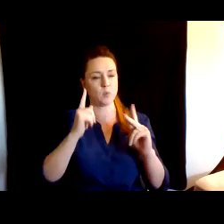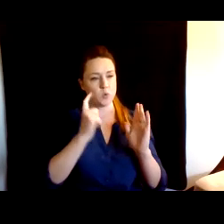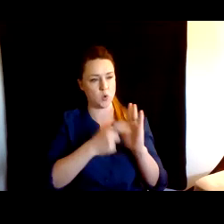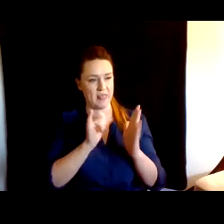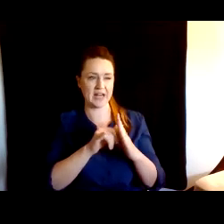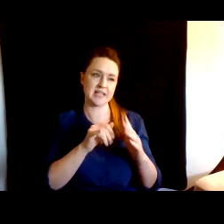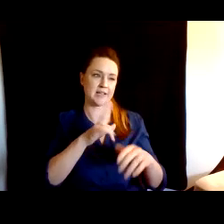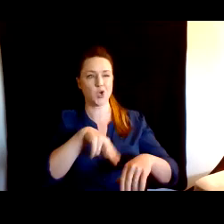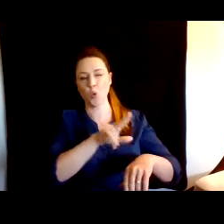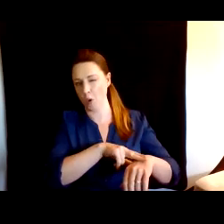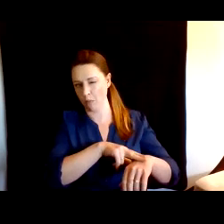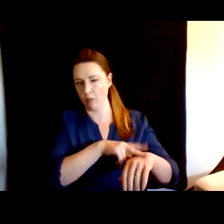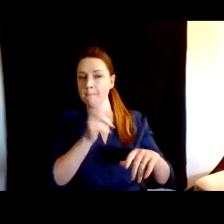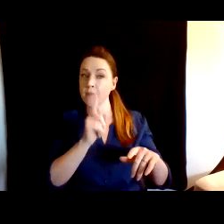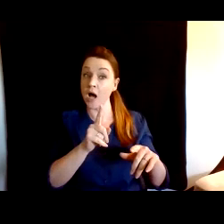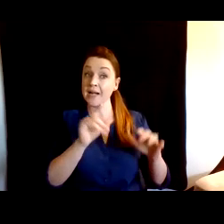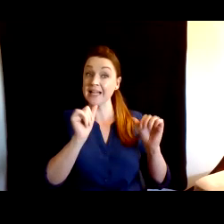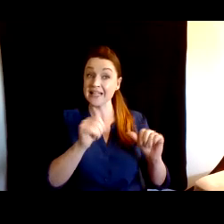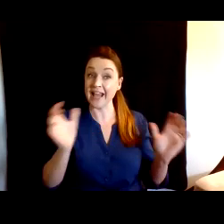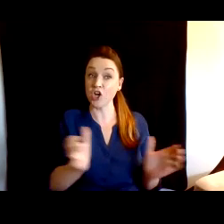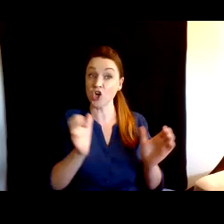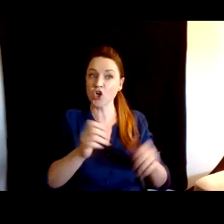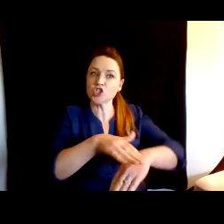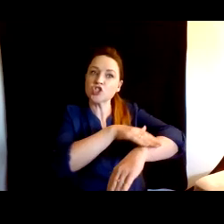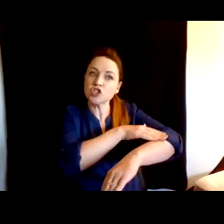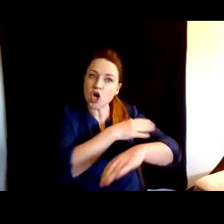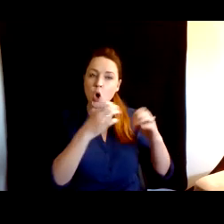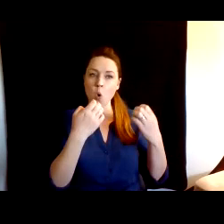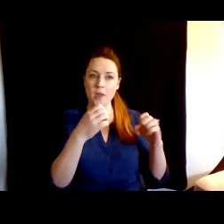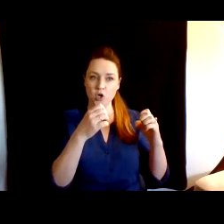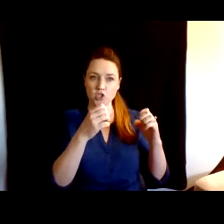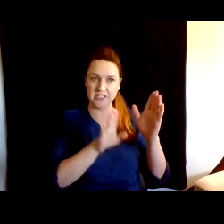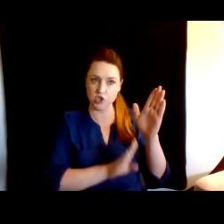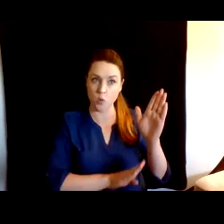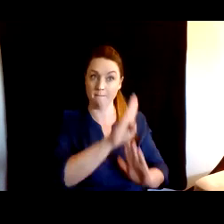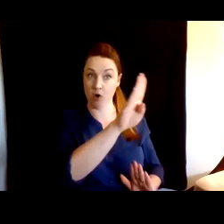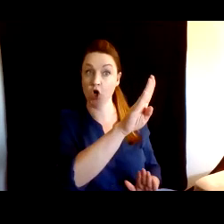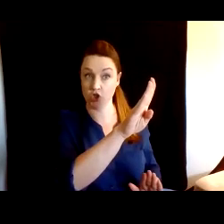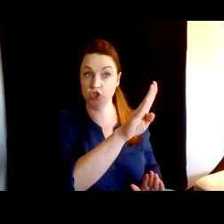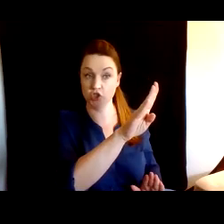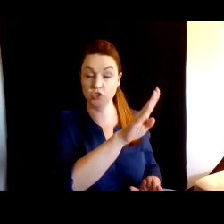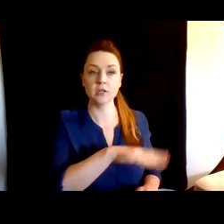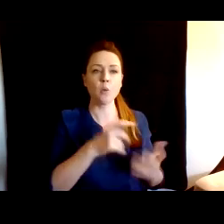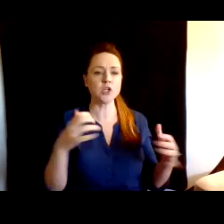for slow onset crises to emerge. And I'll talk about that, I'll explain that a lot, but I just wanna connect these dots for you all here